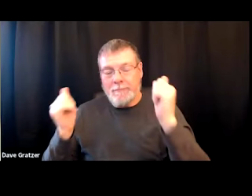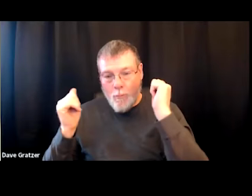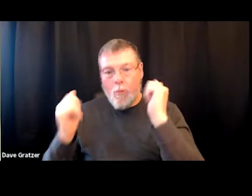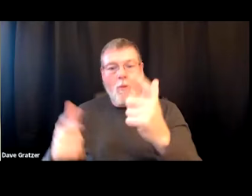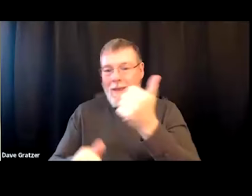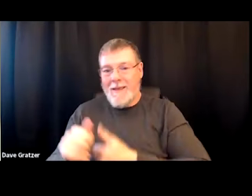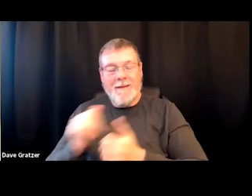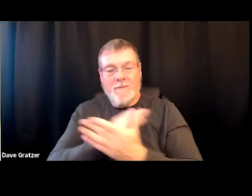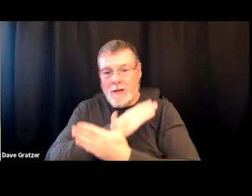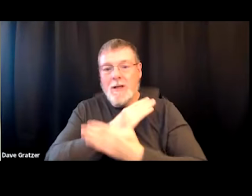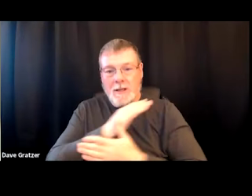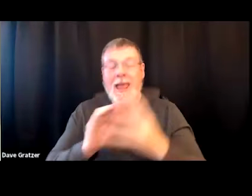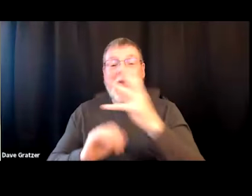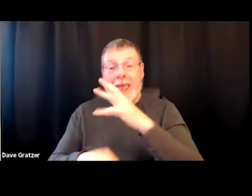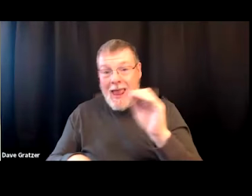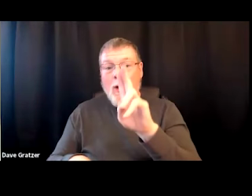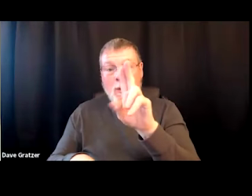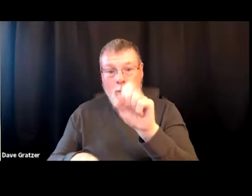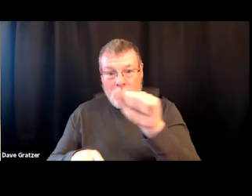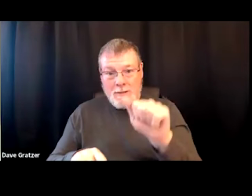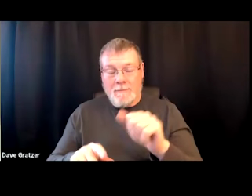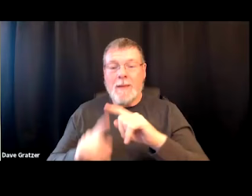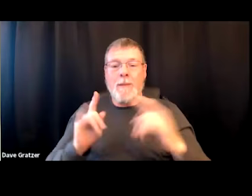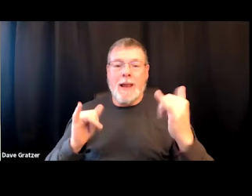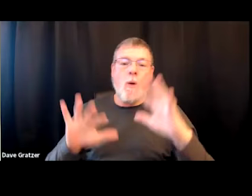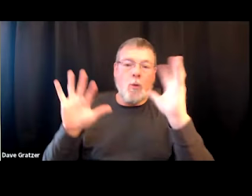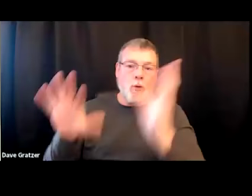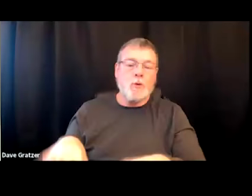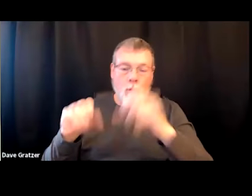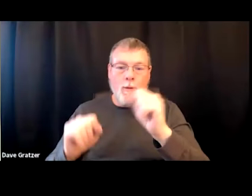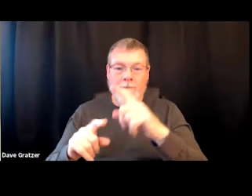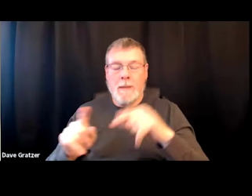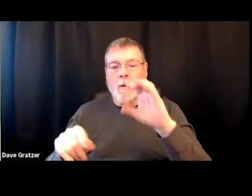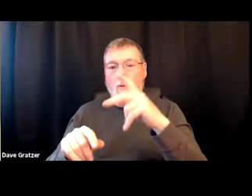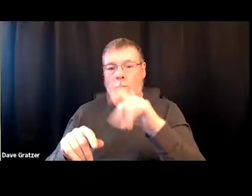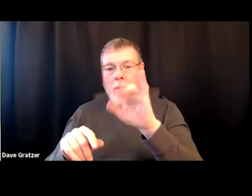and in the United States, but overtaken now by synthetic opioid use in the United States.